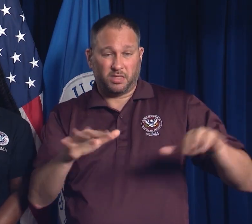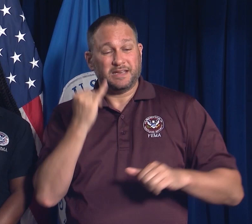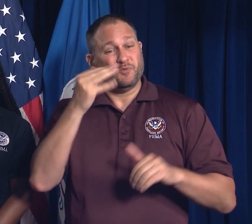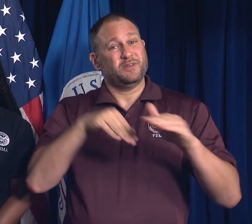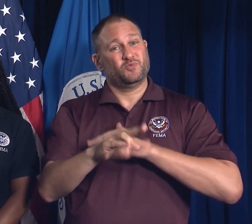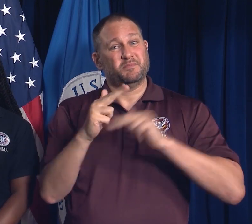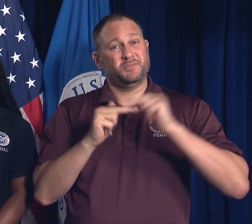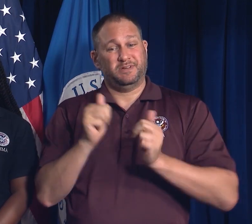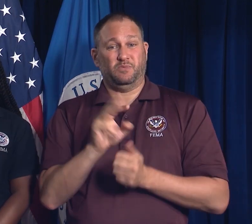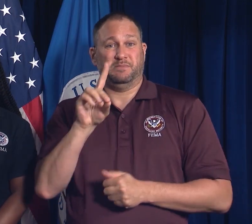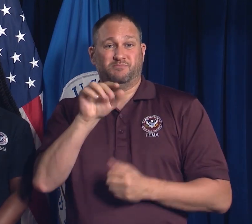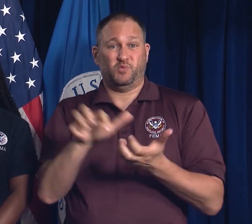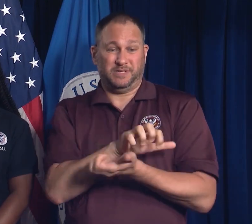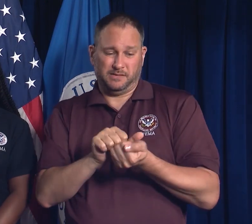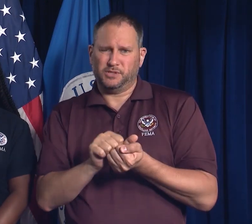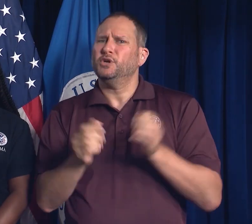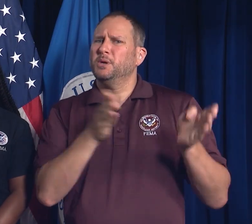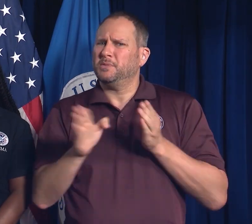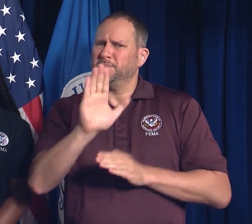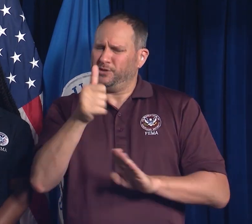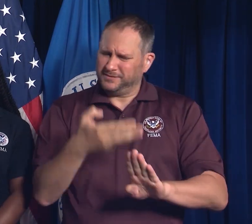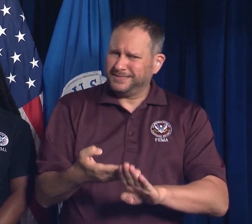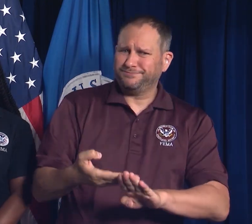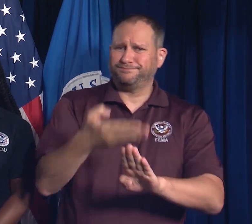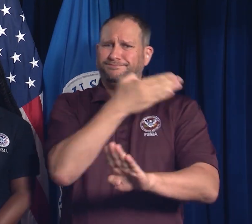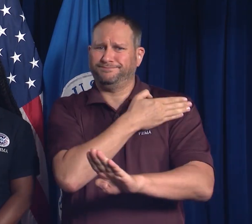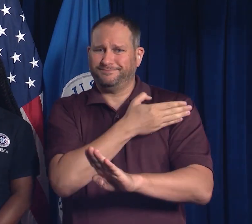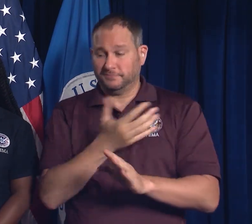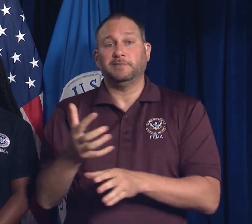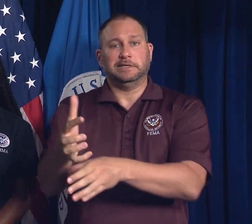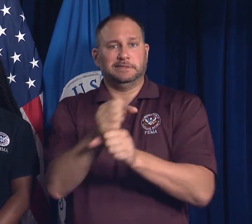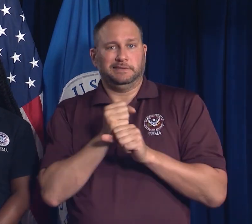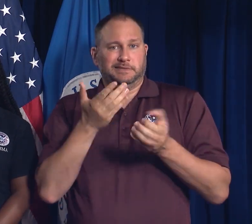If you must enter a building with mold damage, prepare yourself ahead of time by gathering